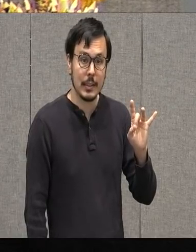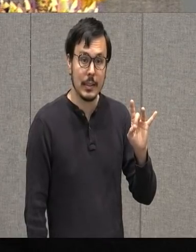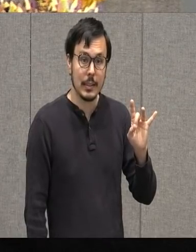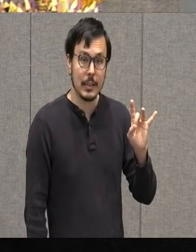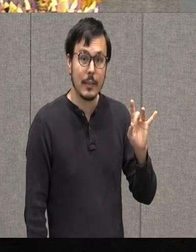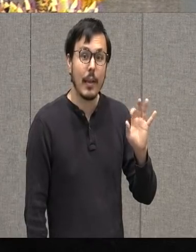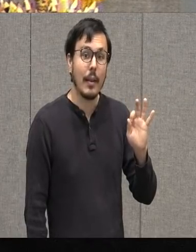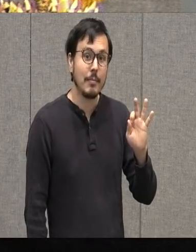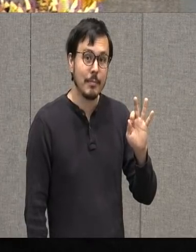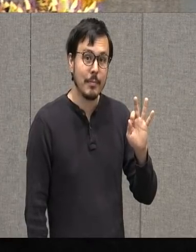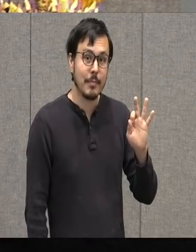nine,